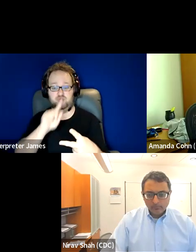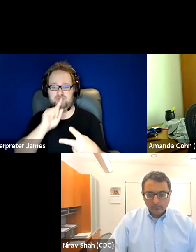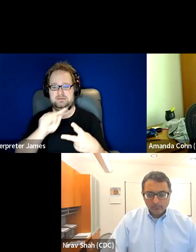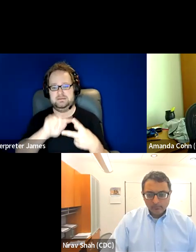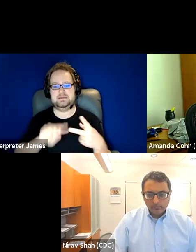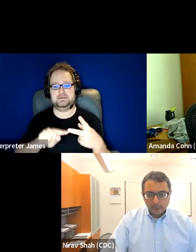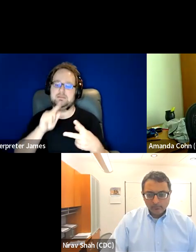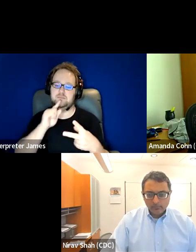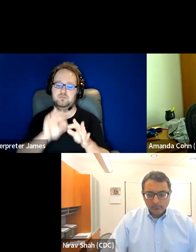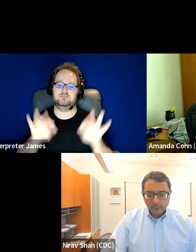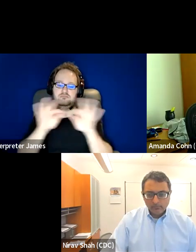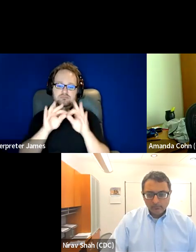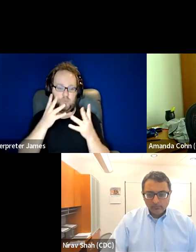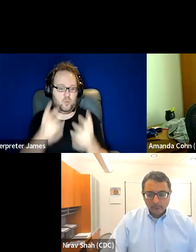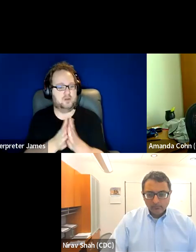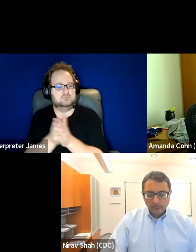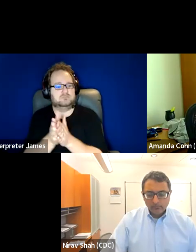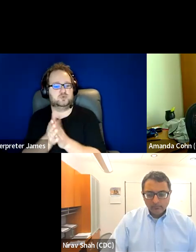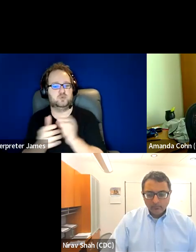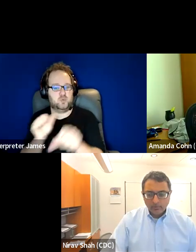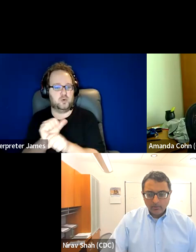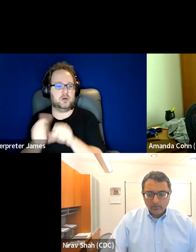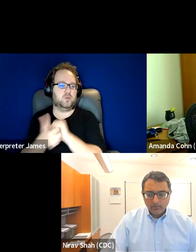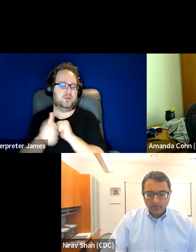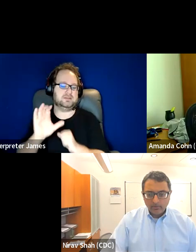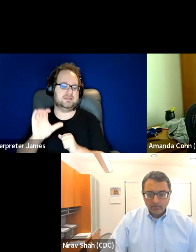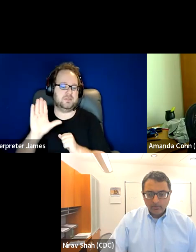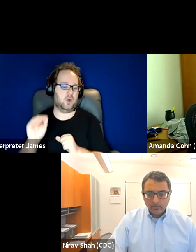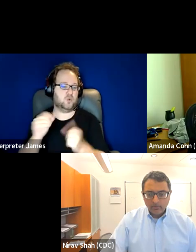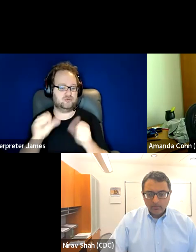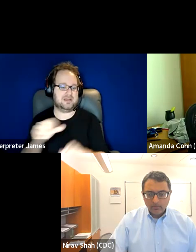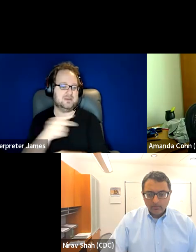community based organizations to get vaccine out there. Thank you.